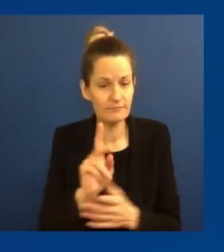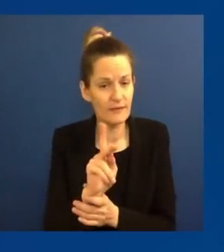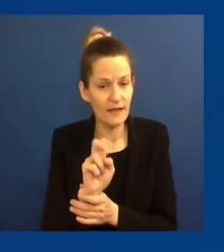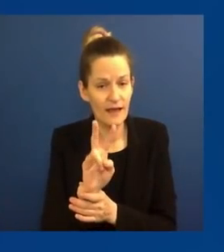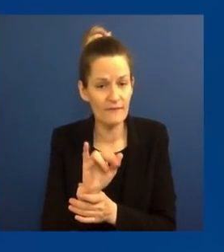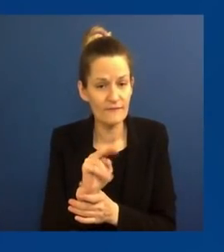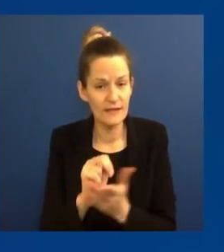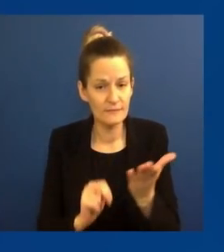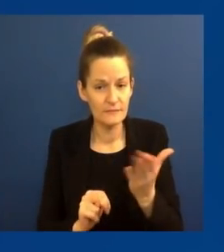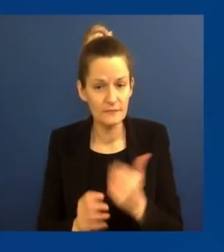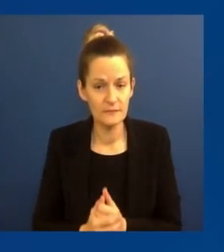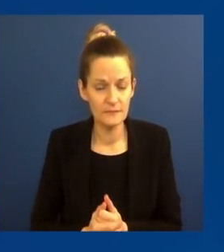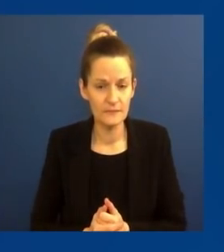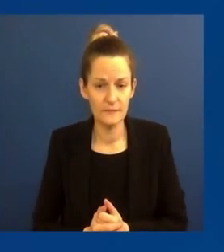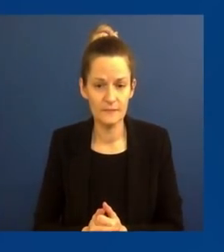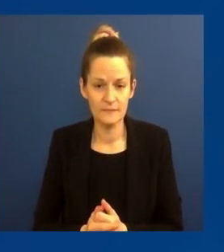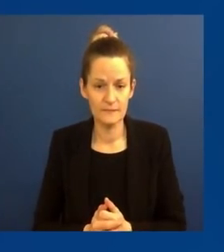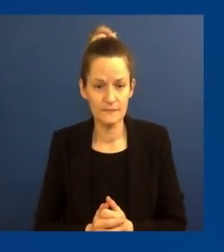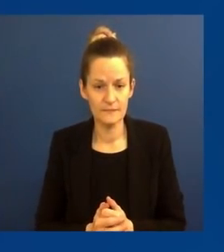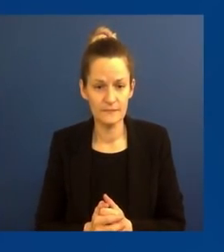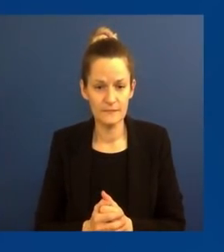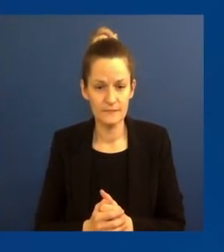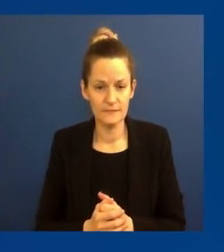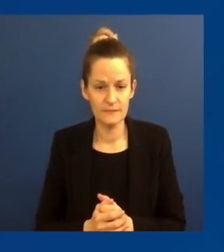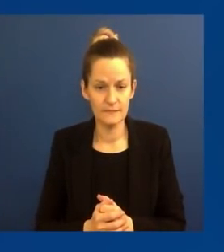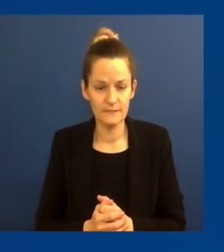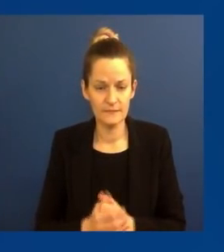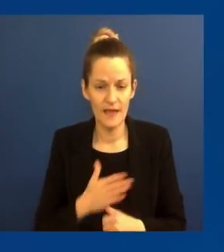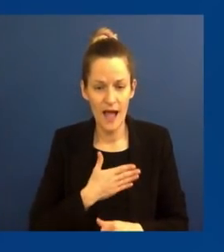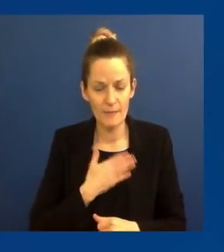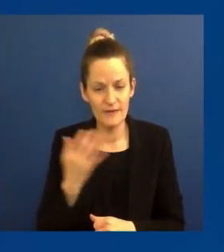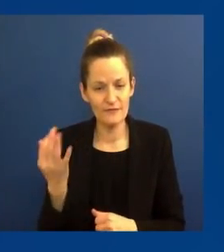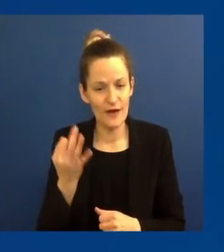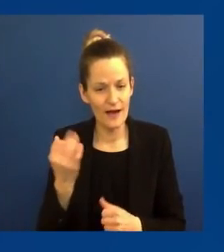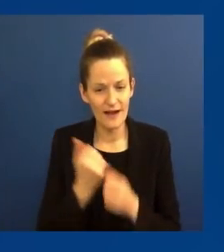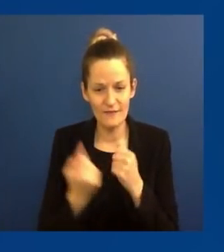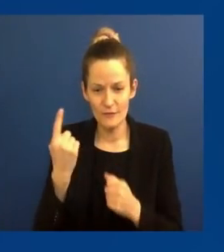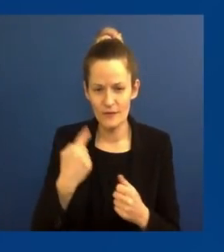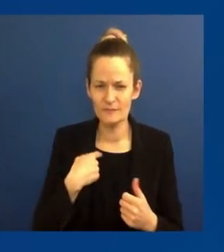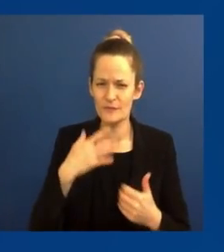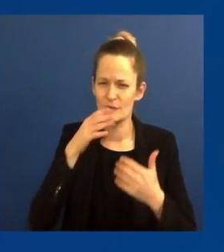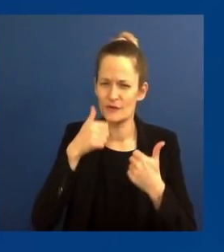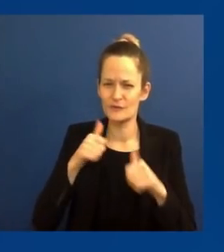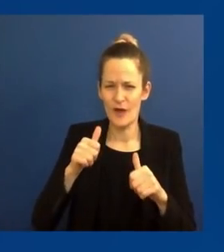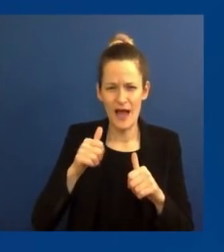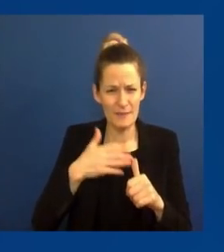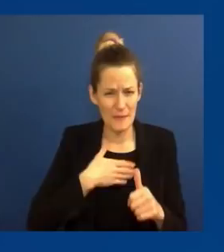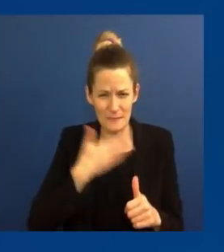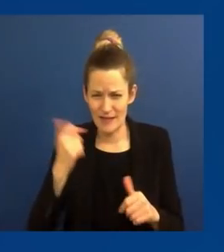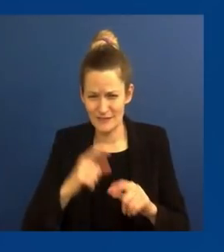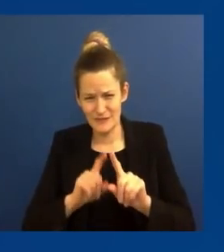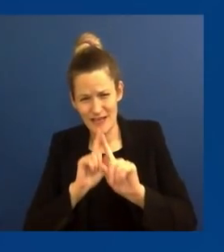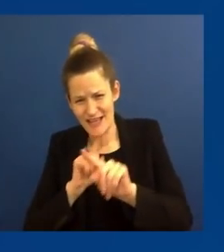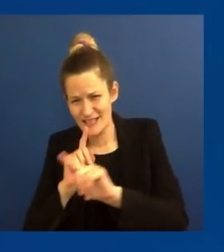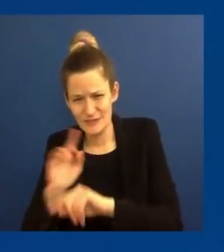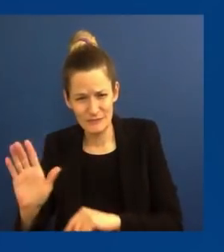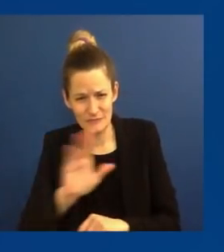Moderator: Thanks, Jeff. Happy Friday, everybody. We'll get through as many questions as we can. First question, let's go to Tamara Keith at NPR.